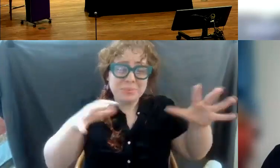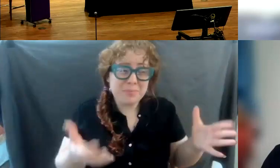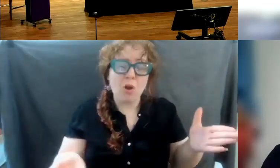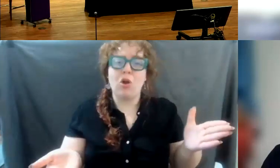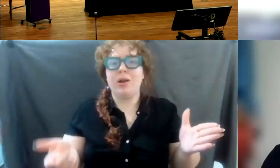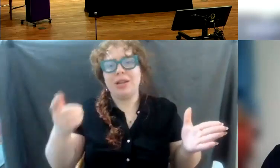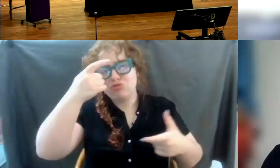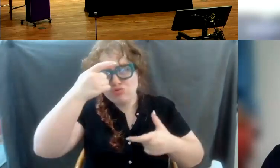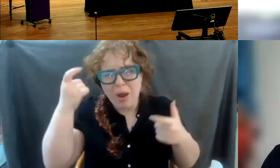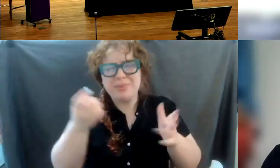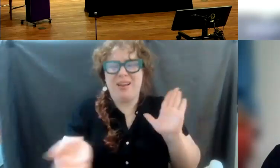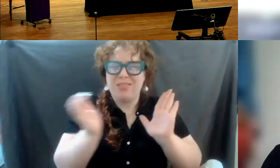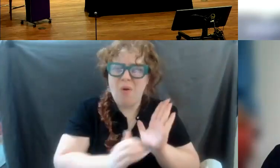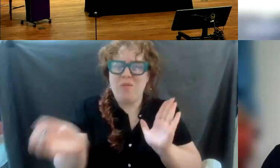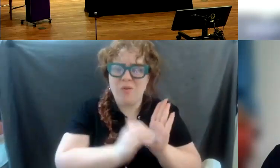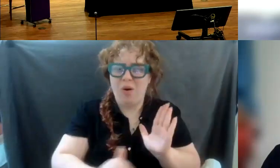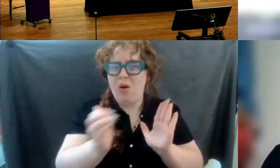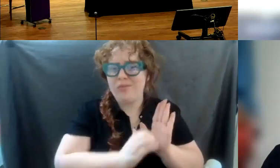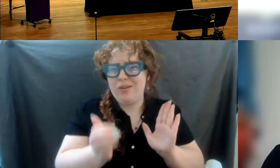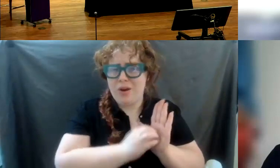for us to not all be touched by the harm and the ripple effects of that.